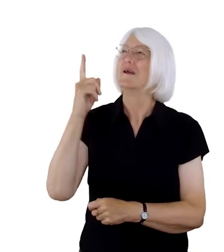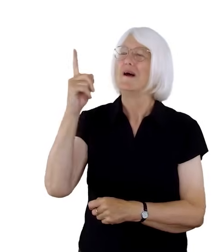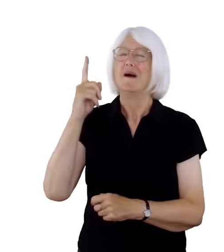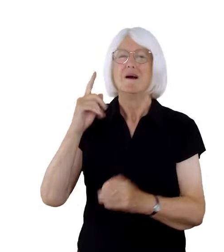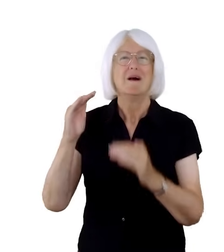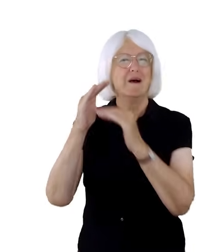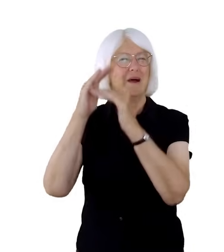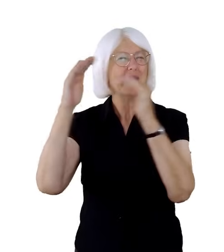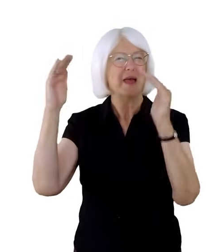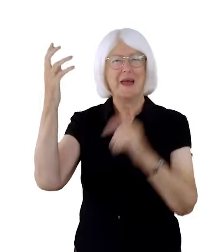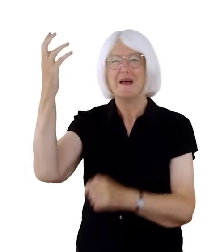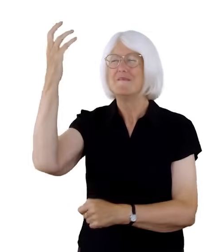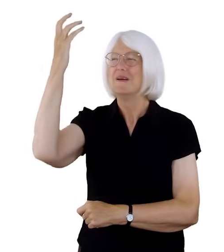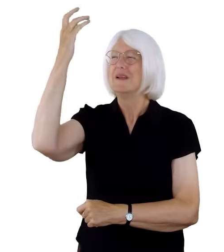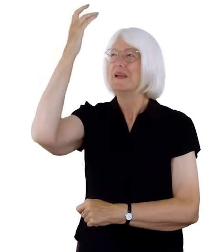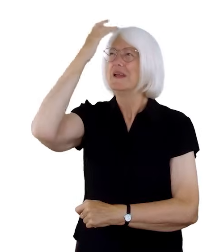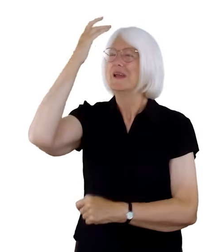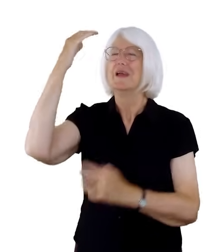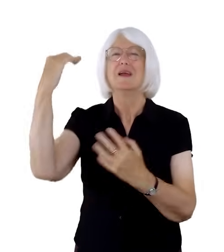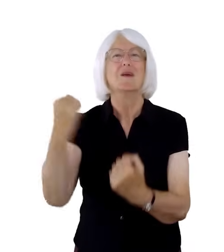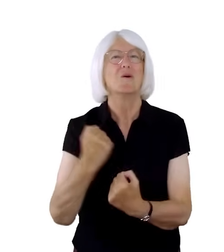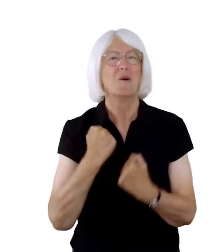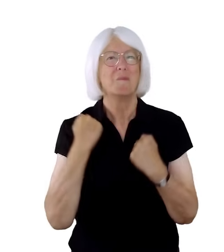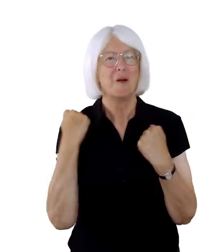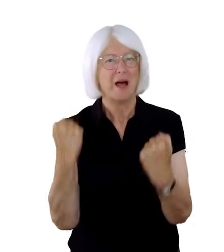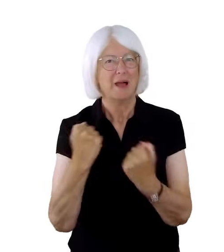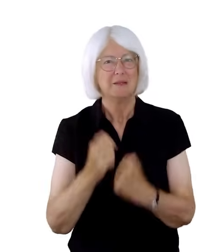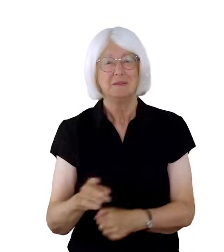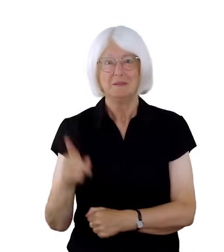Lord God, heavenly King